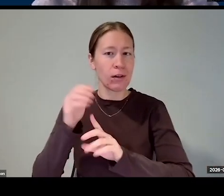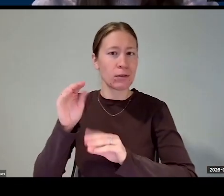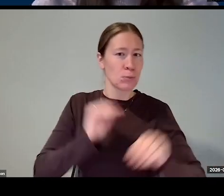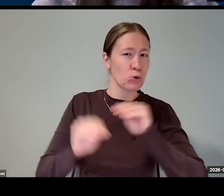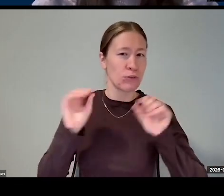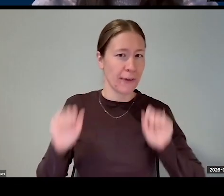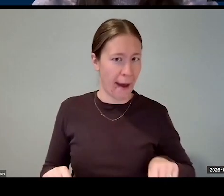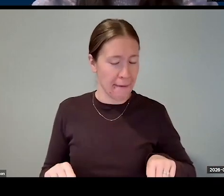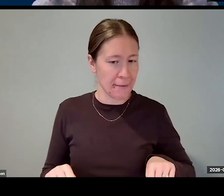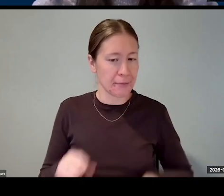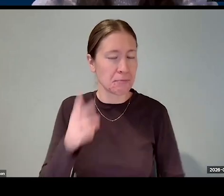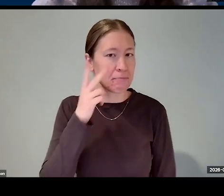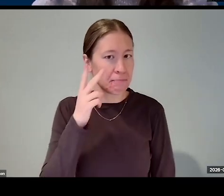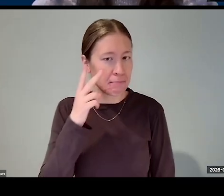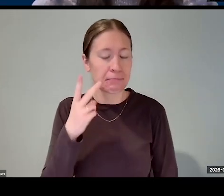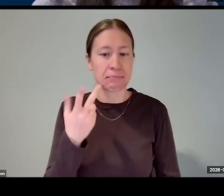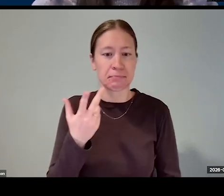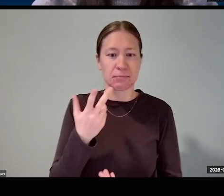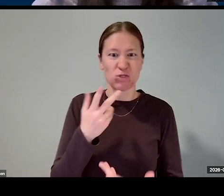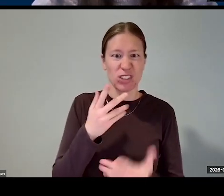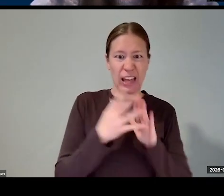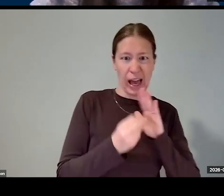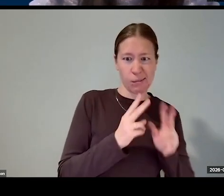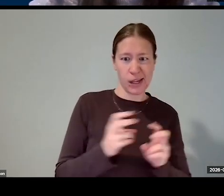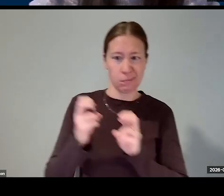or is it an actual image just copied and pasted on?